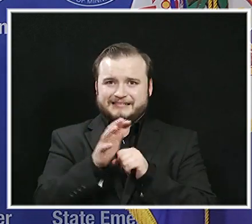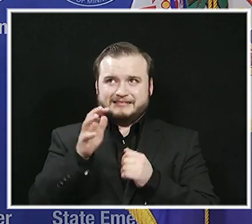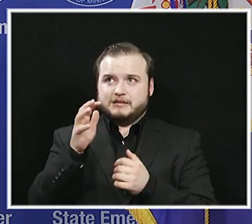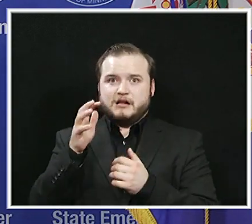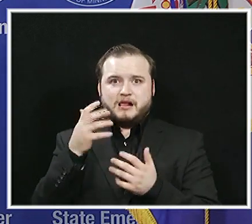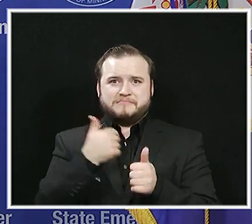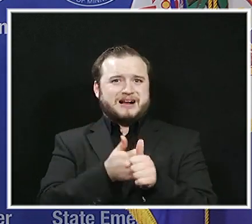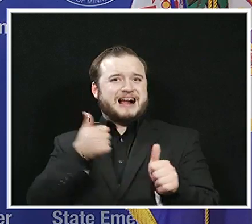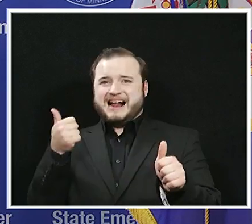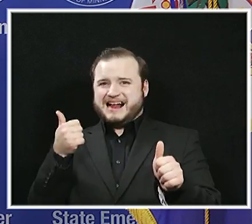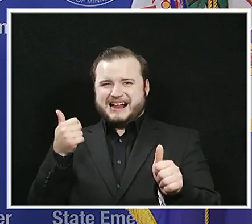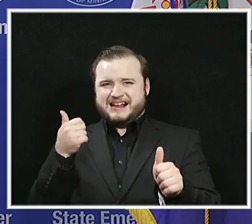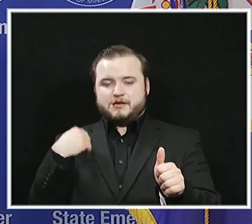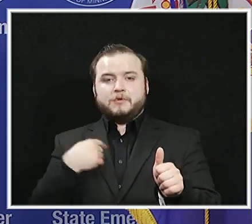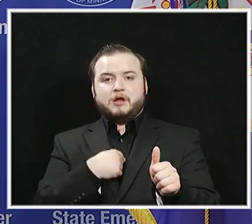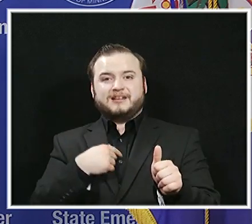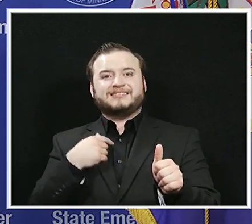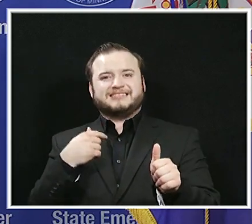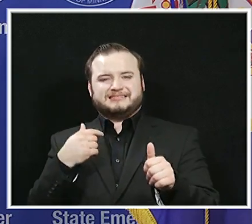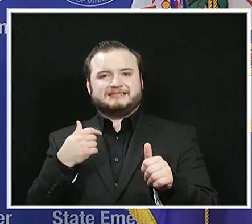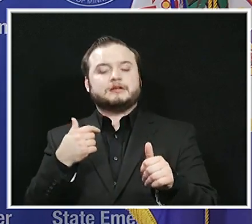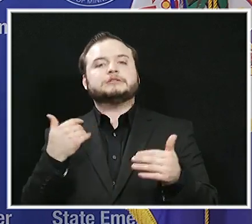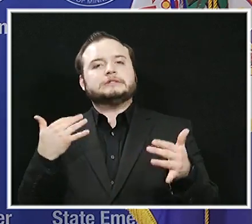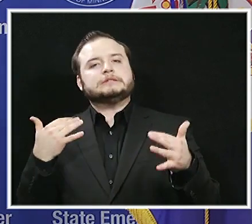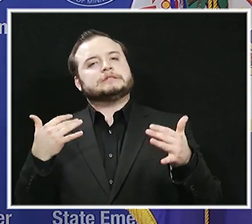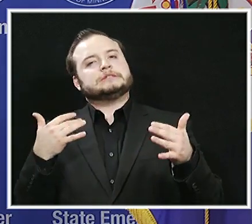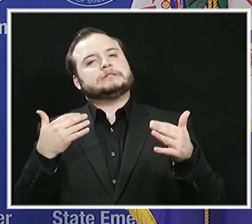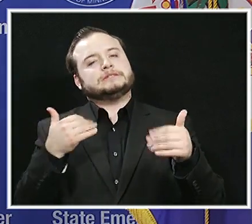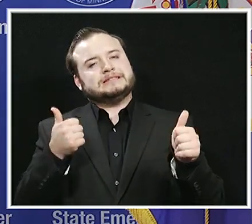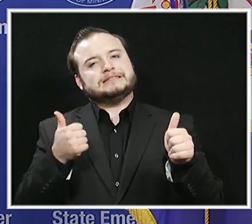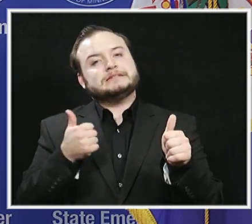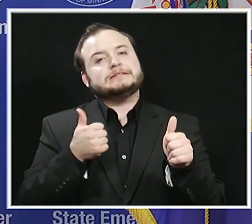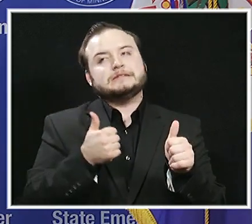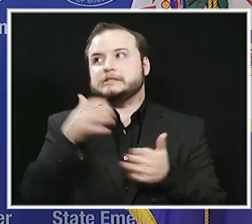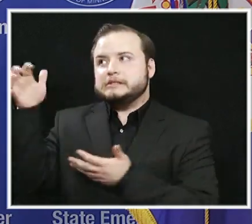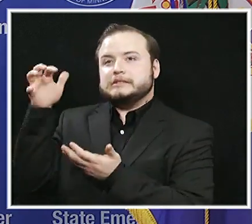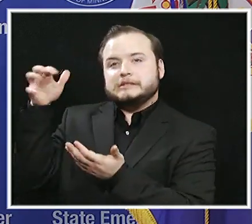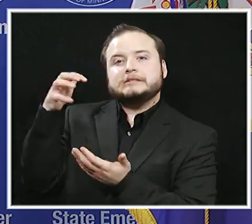basically at zero, and there was no backfill from the statement well, in the